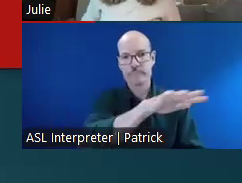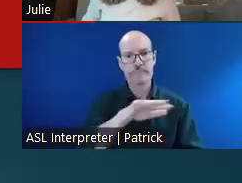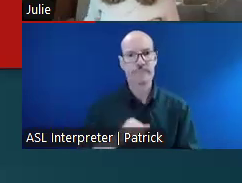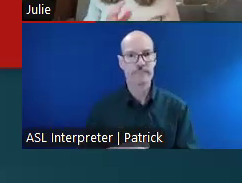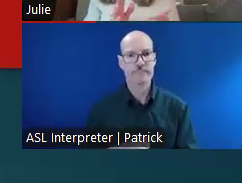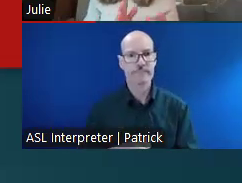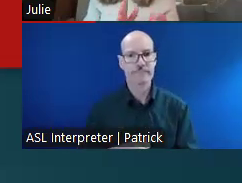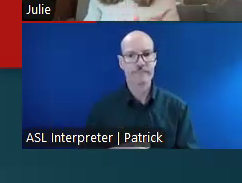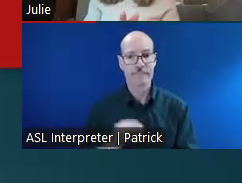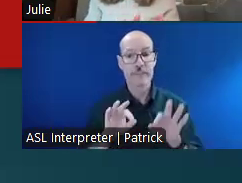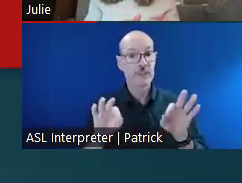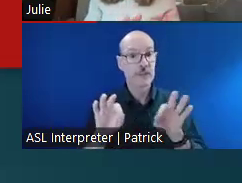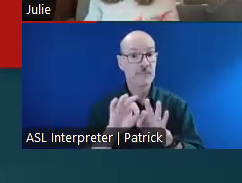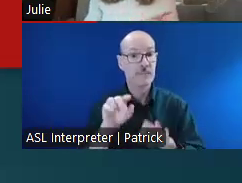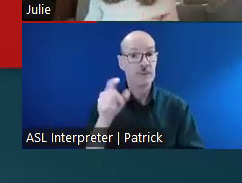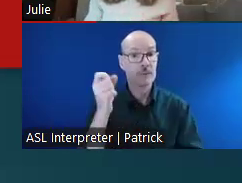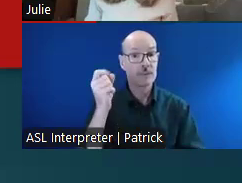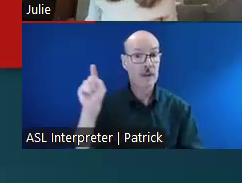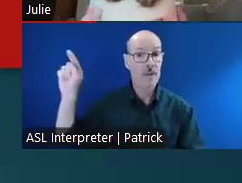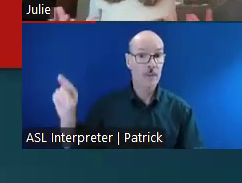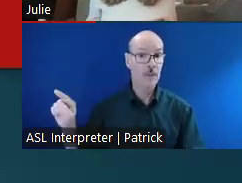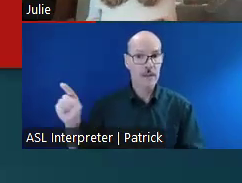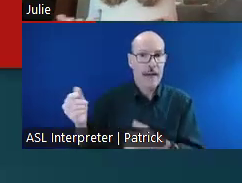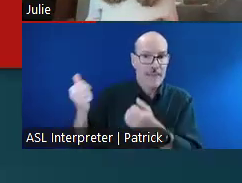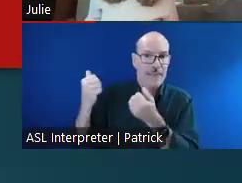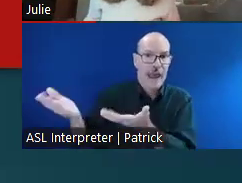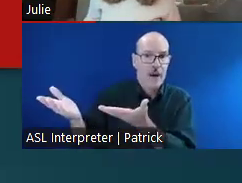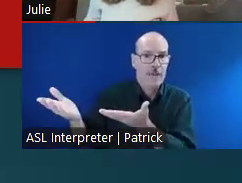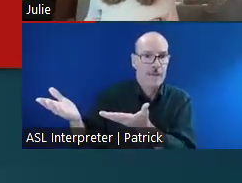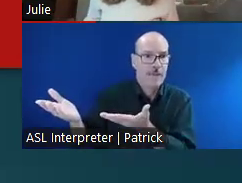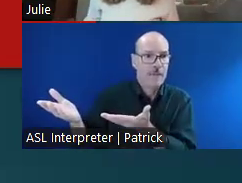And it's important that you recognize or that you realize that these exist.